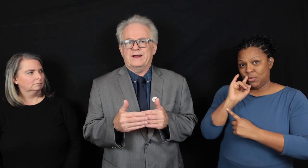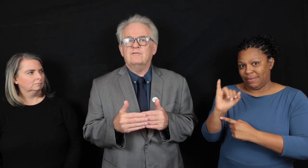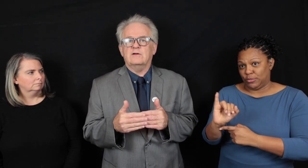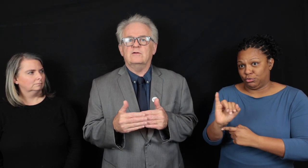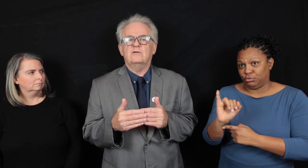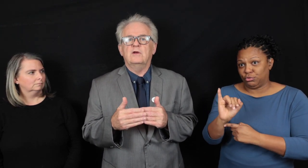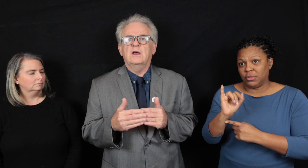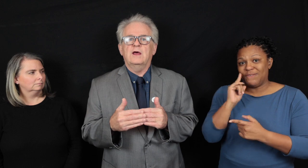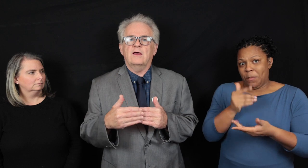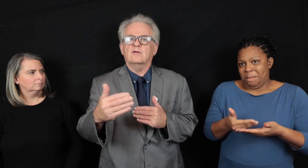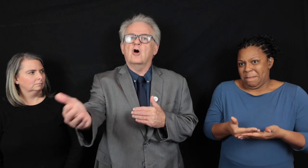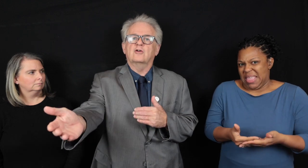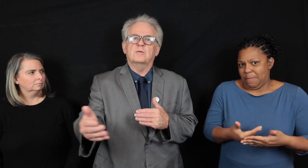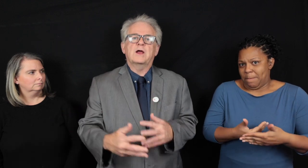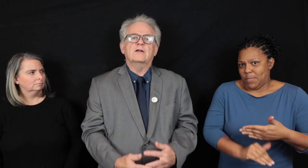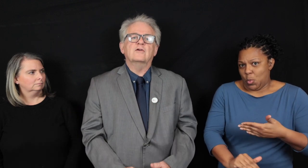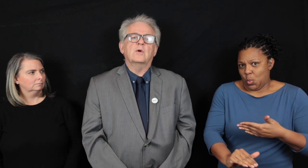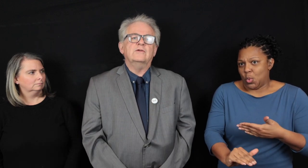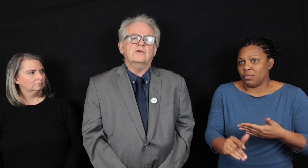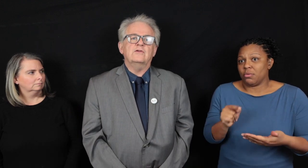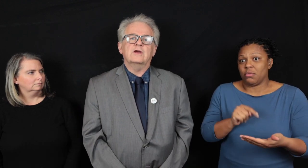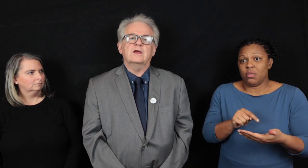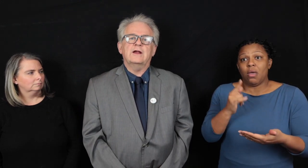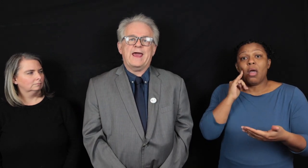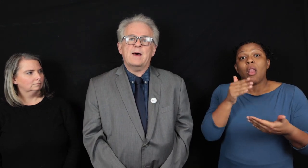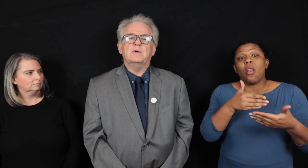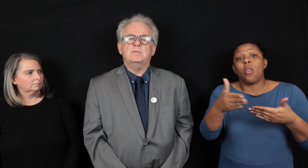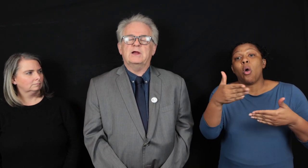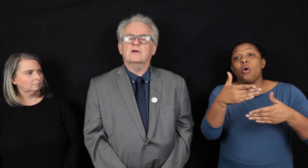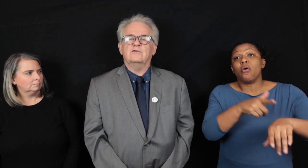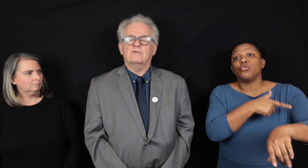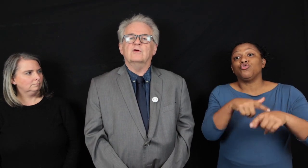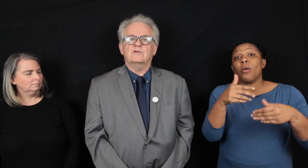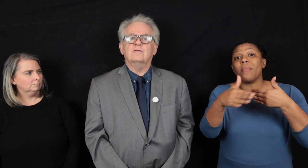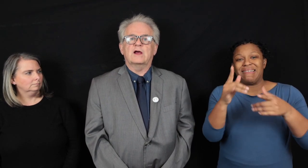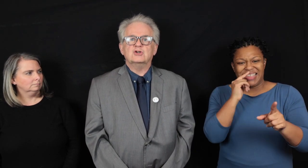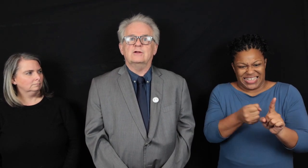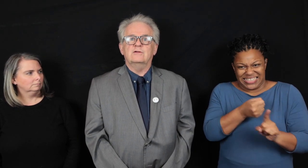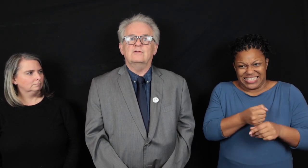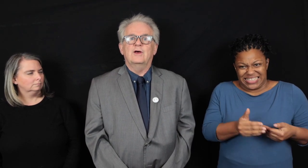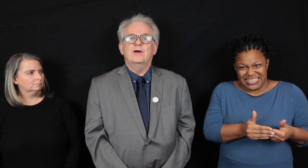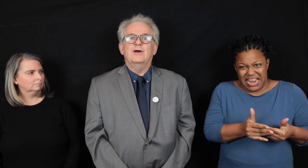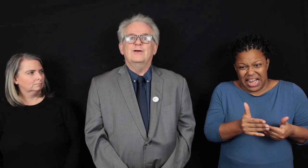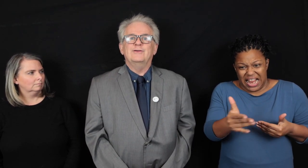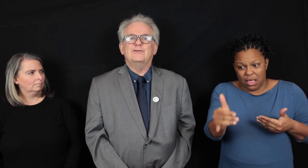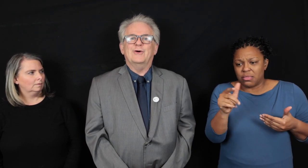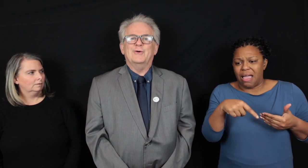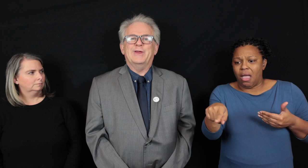infants and the long-term consequences that can happen because of those infections. So